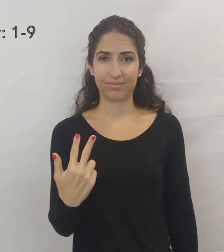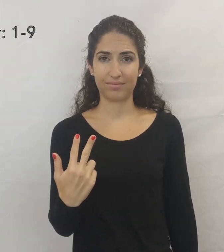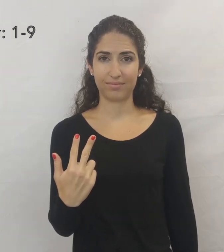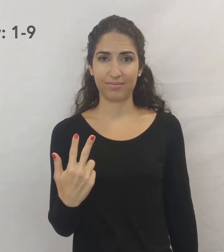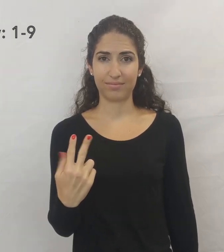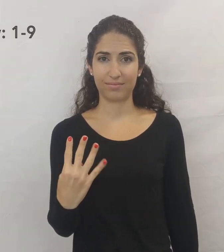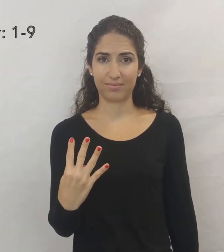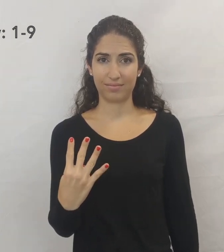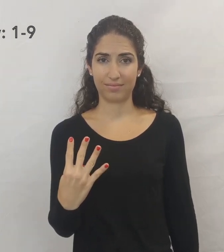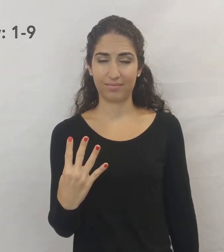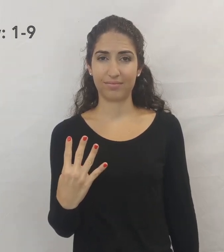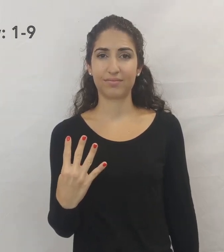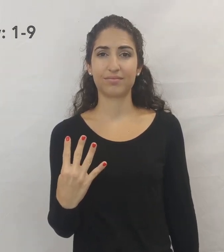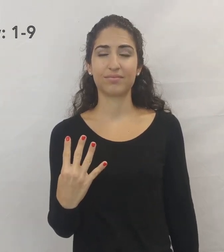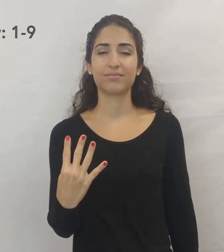4